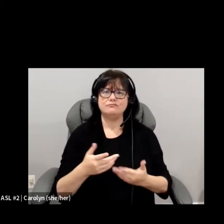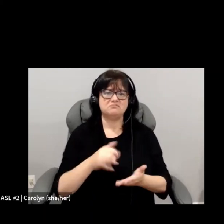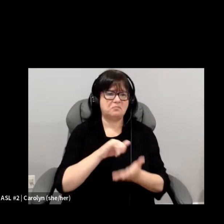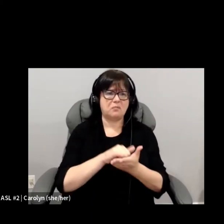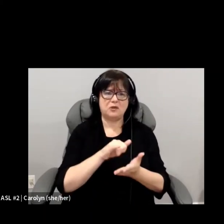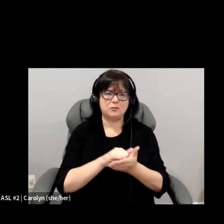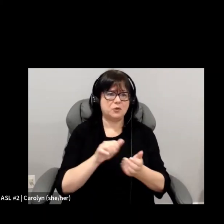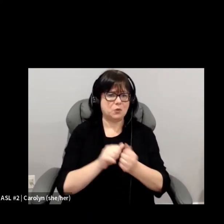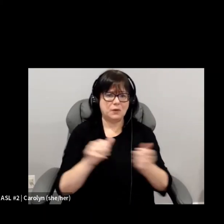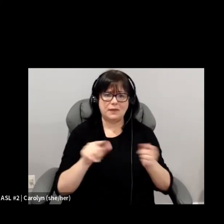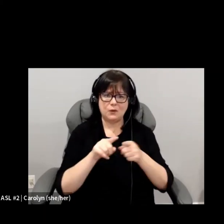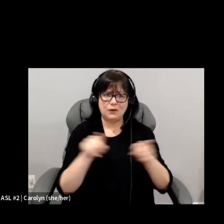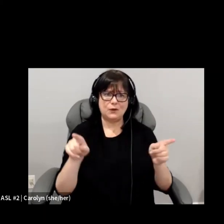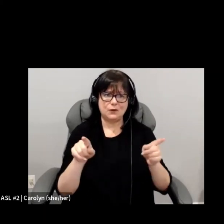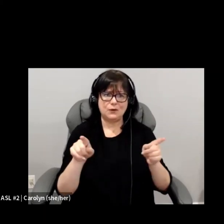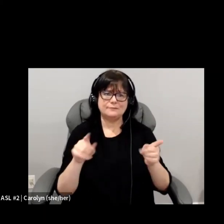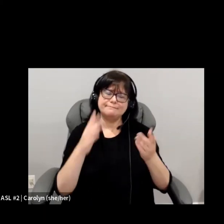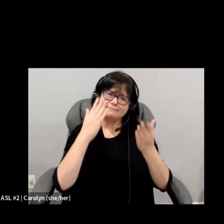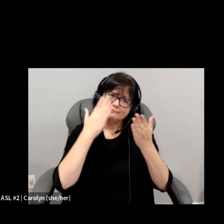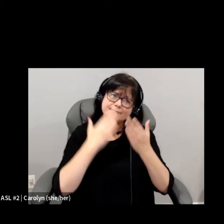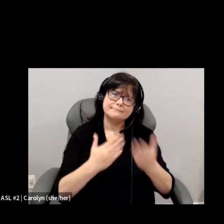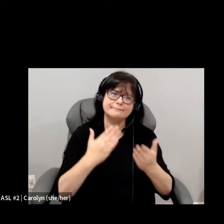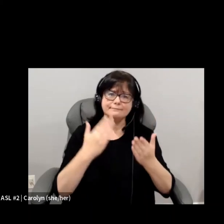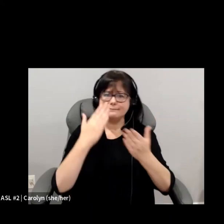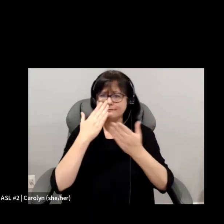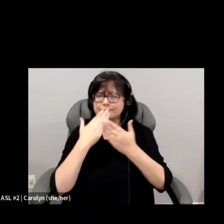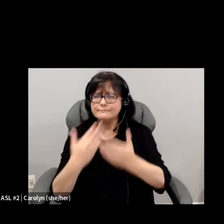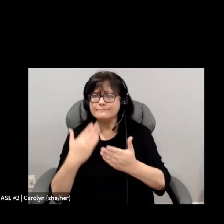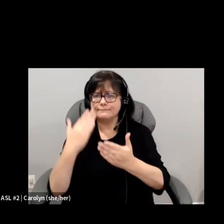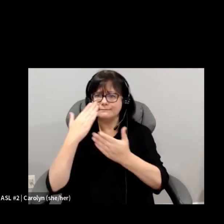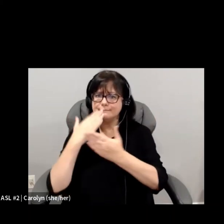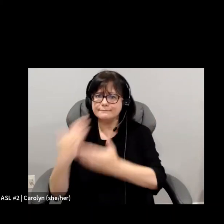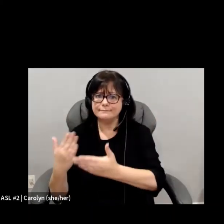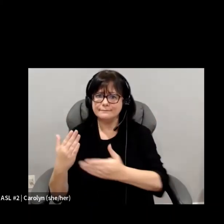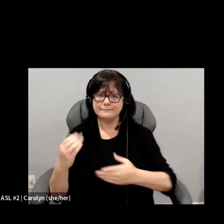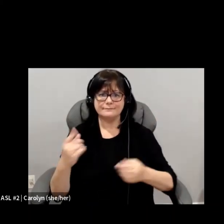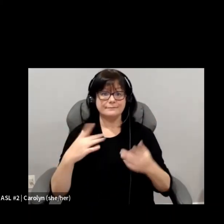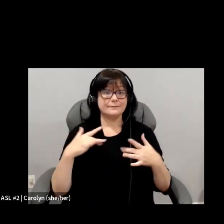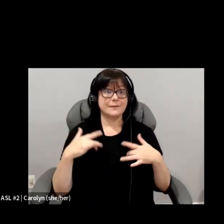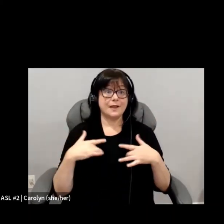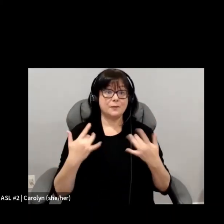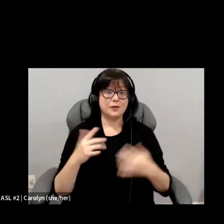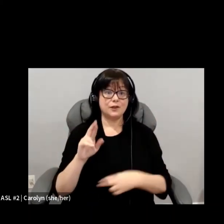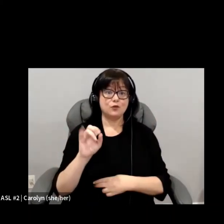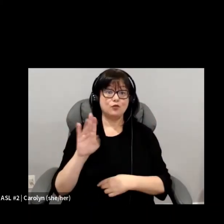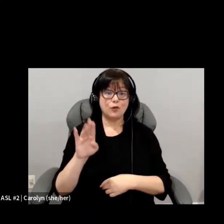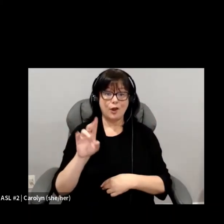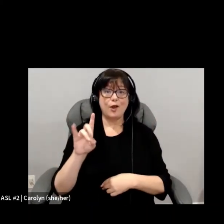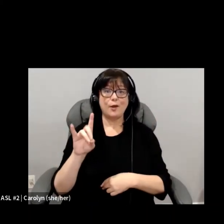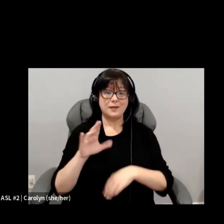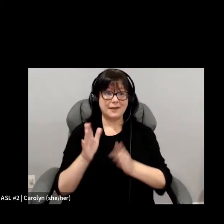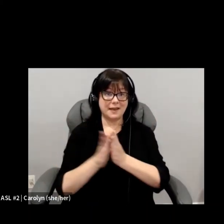THANK YOU, THANK YOU, THANK YOU. I'M GLAD ROB GOT YOU ON SCREEN.